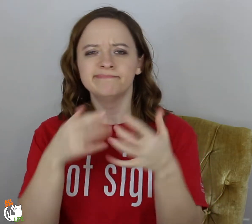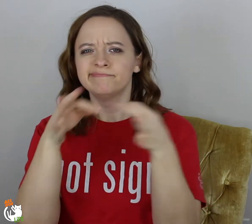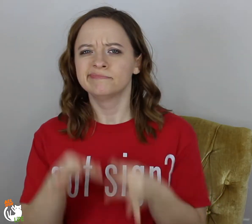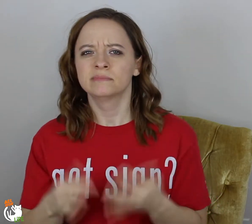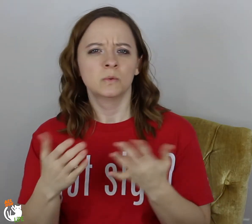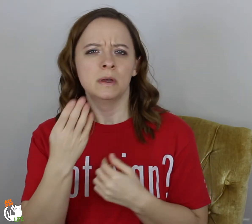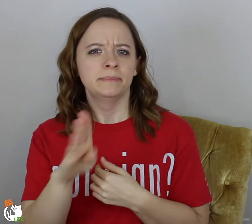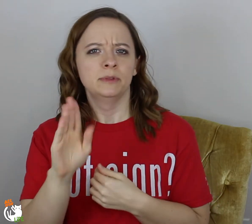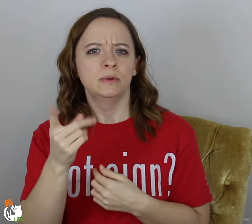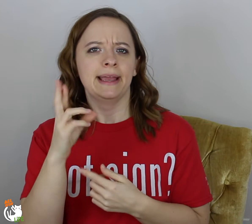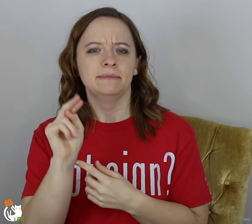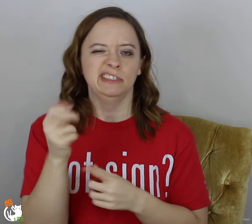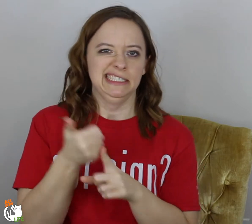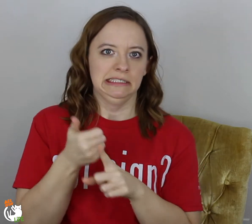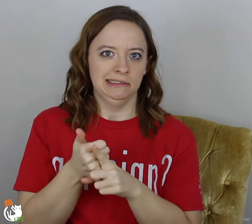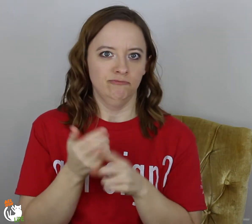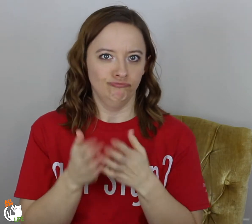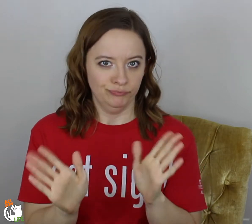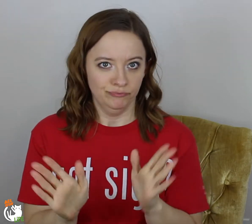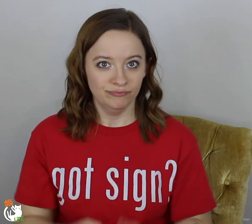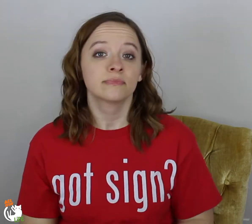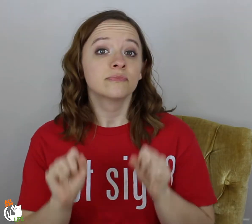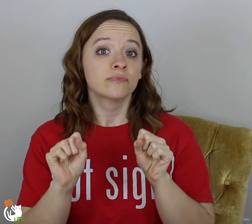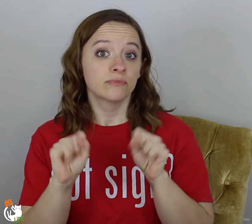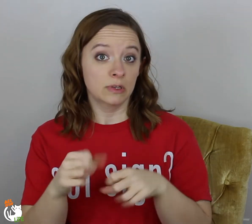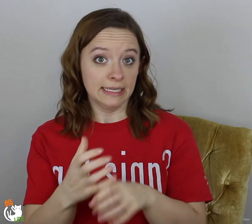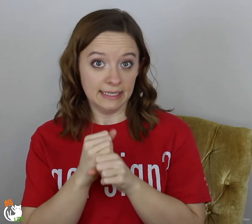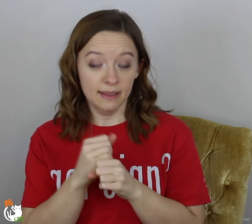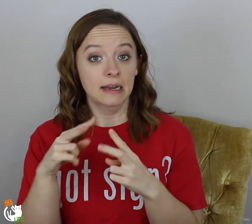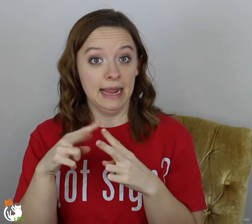First I want to explain what Blue Apron is exactly in general.